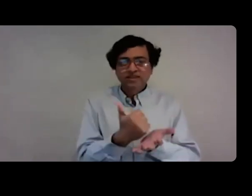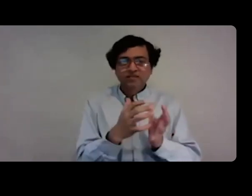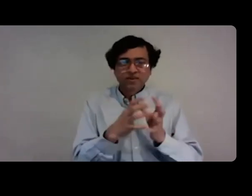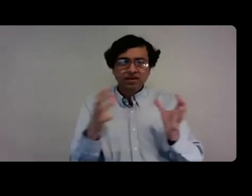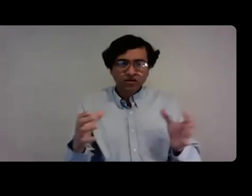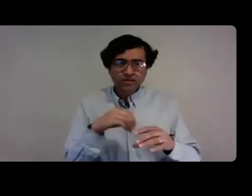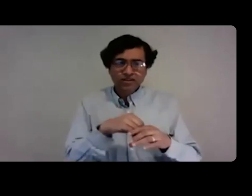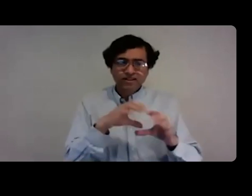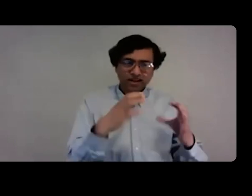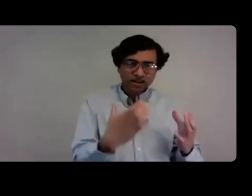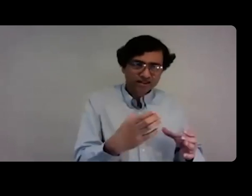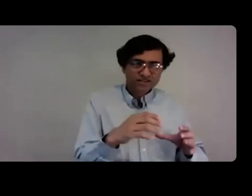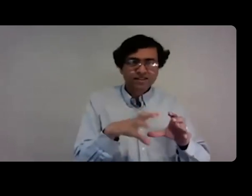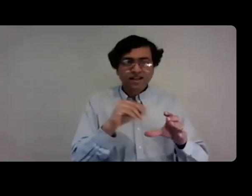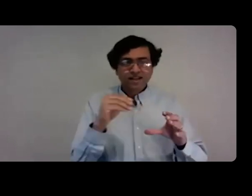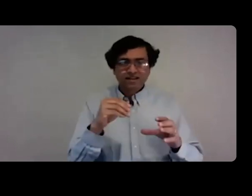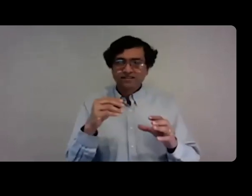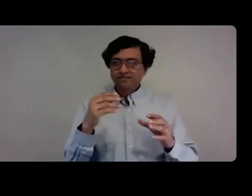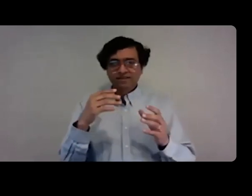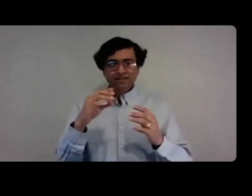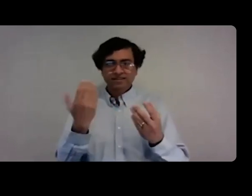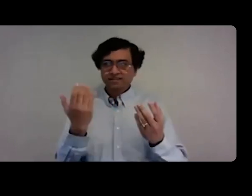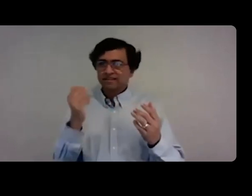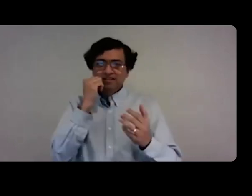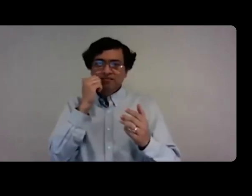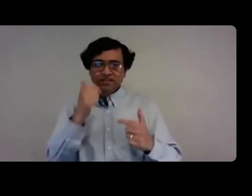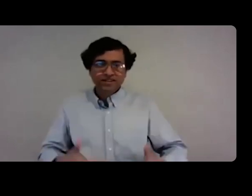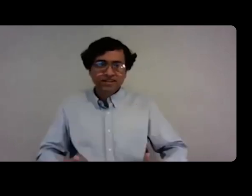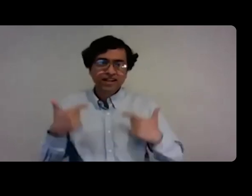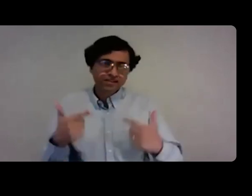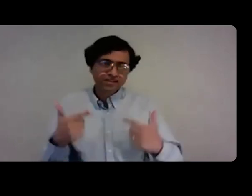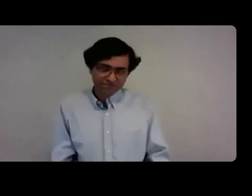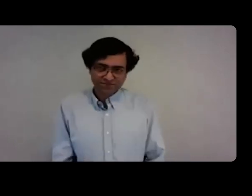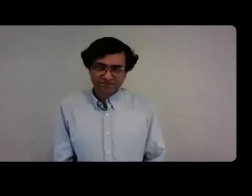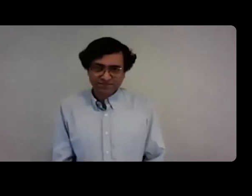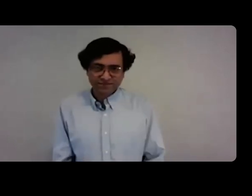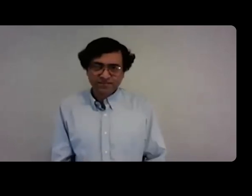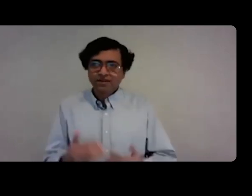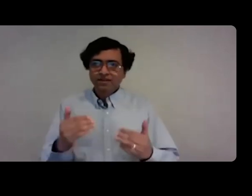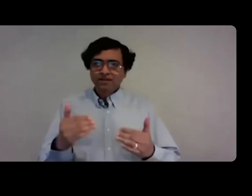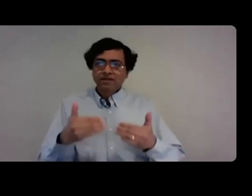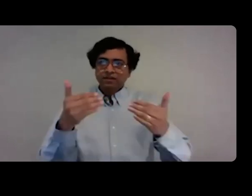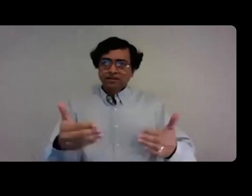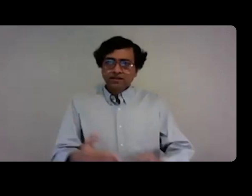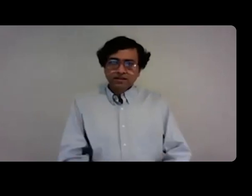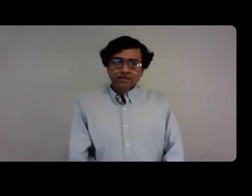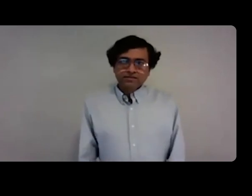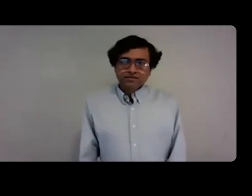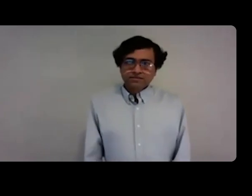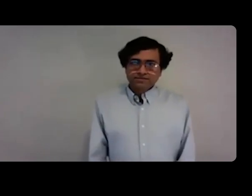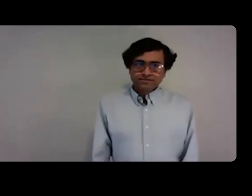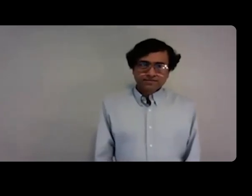information that is not speech, that really helps with context and that can be applied to both the classroom environment and to everyday life.